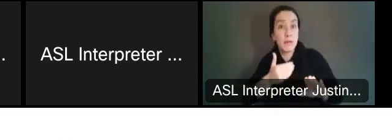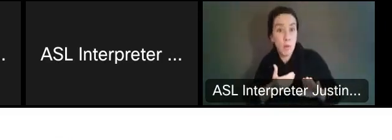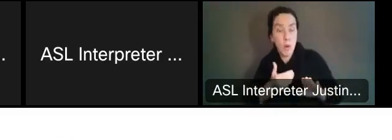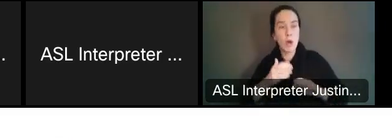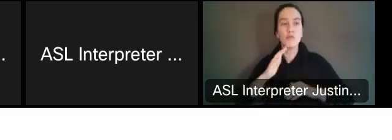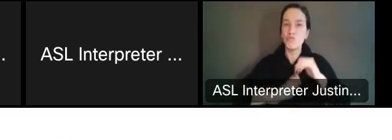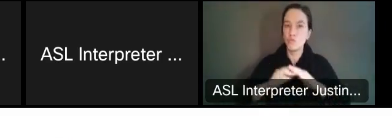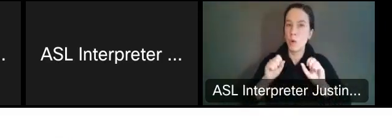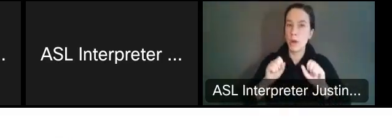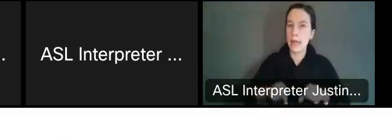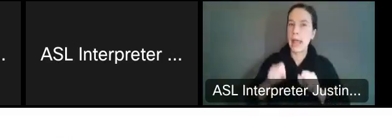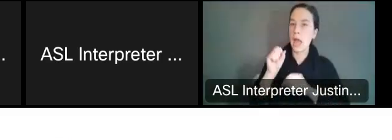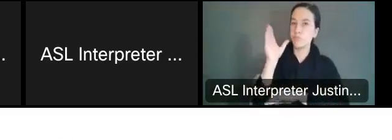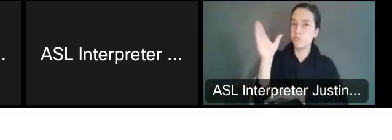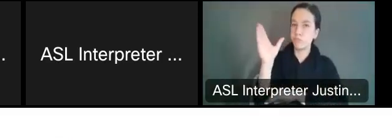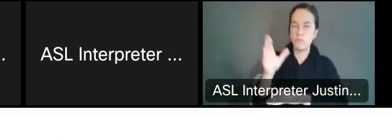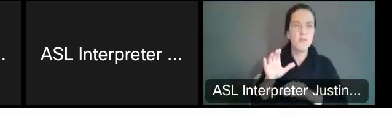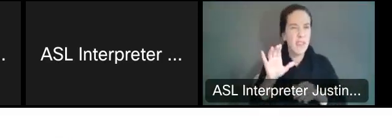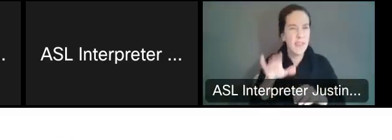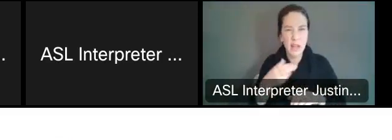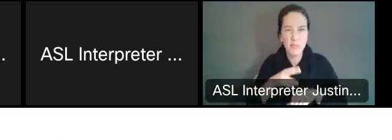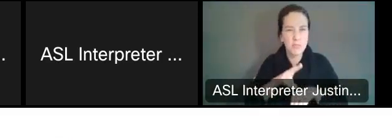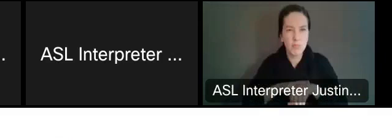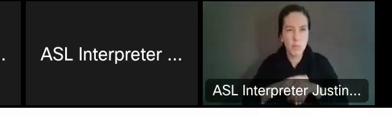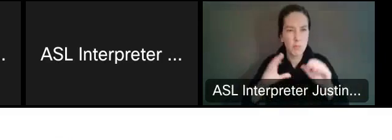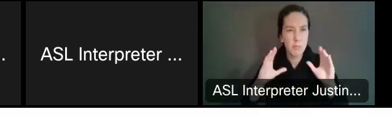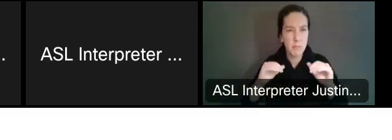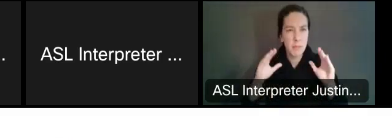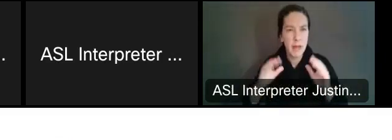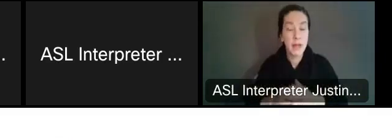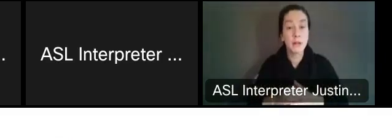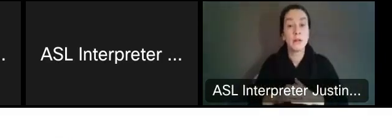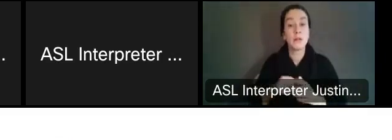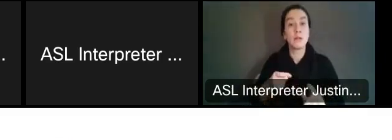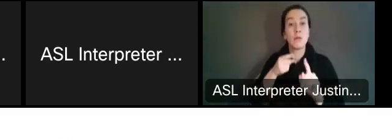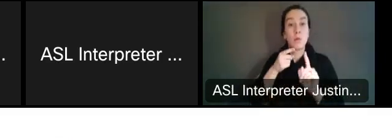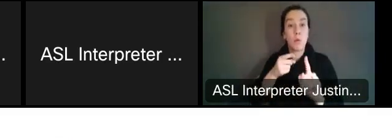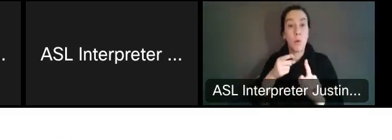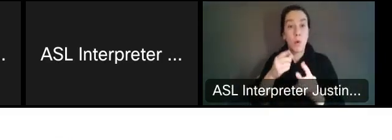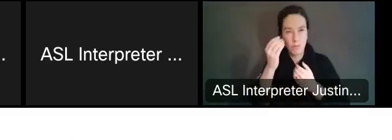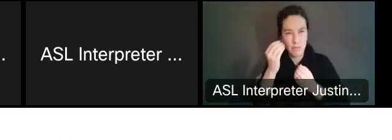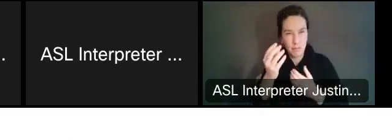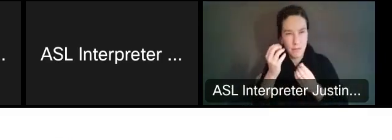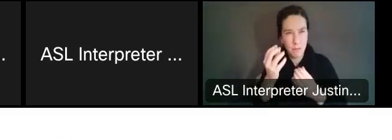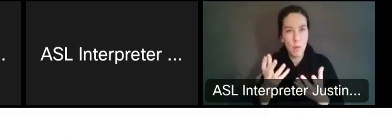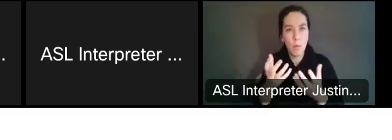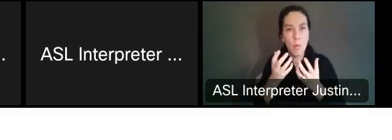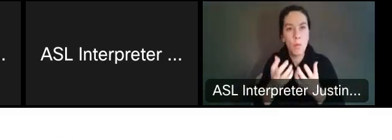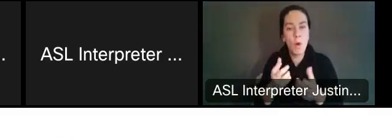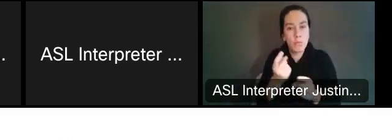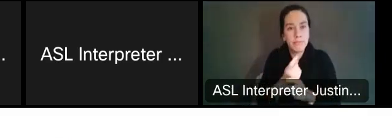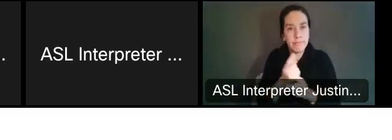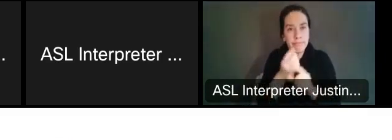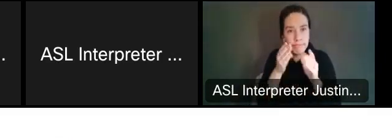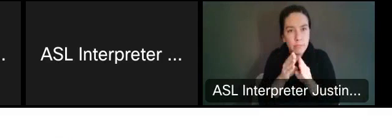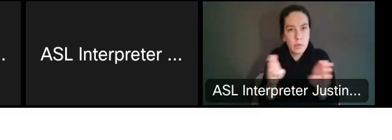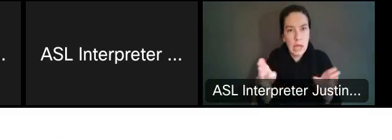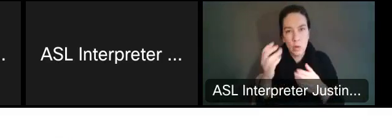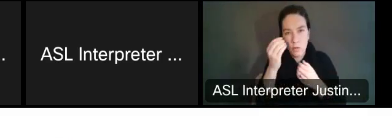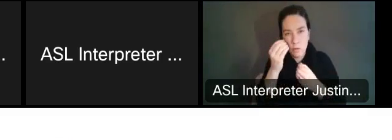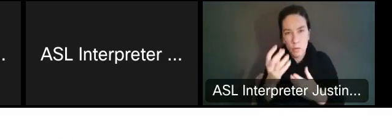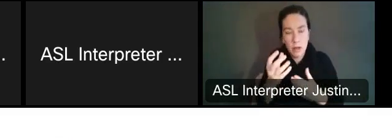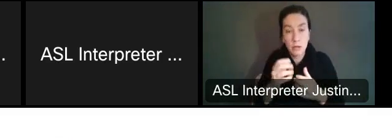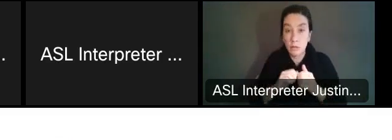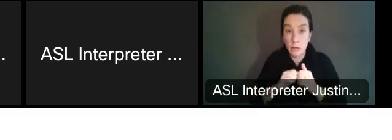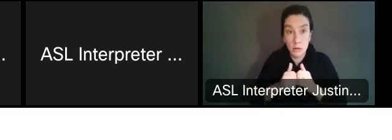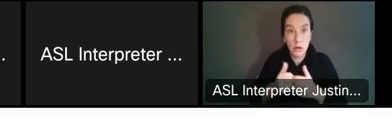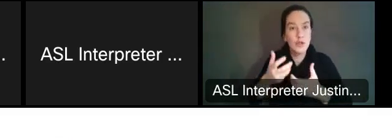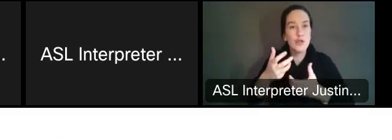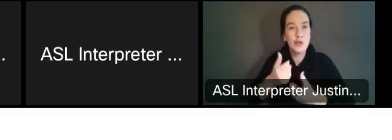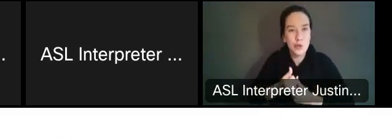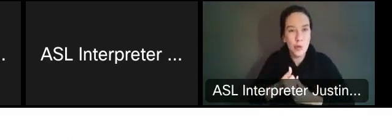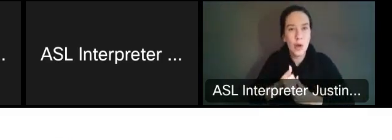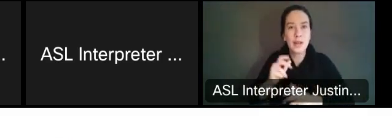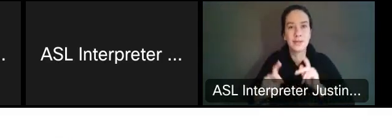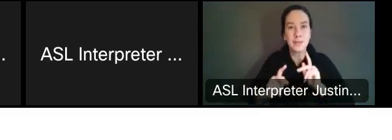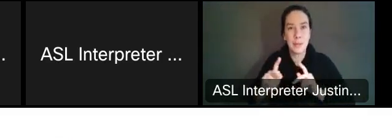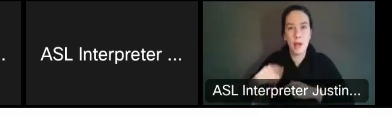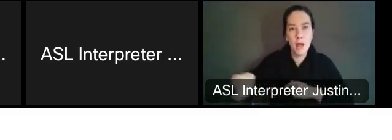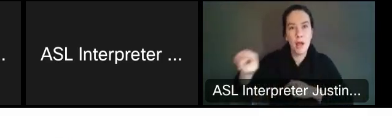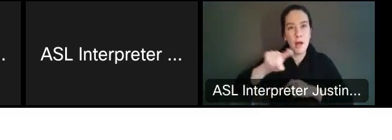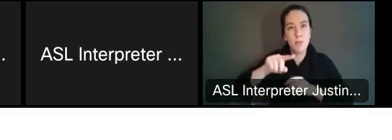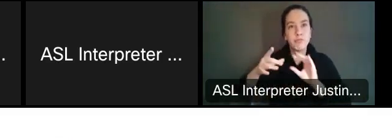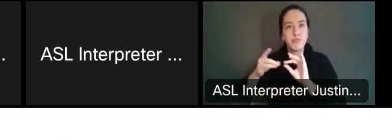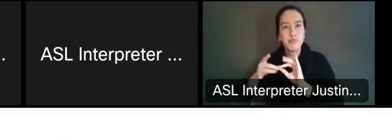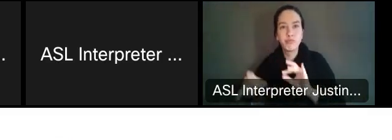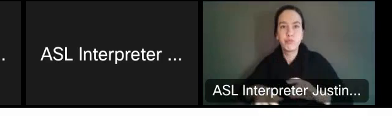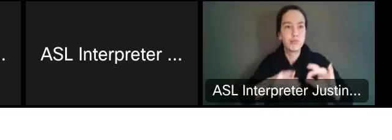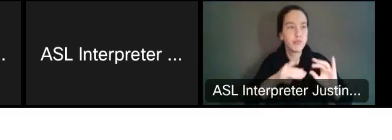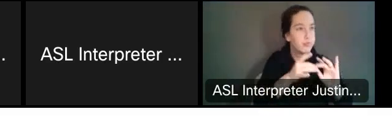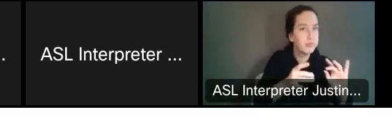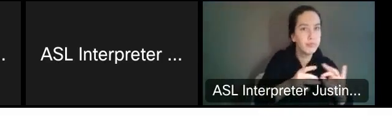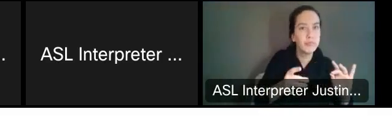expected our goal in sharing this information with you is to get accurate general information to the community through trusted messengers such as yourselves so they can make the best decisions about getting vaccines